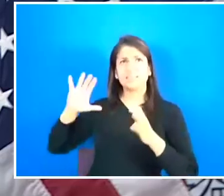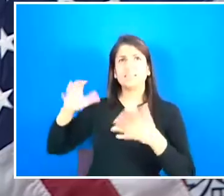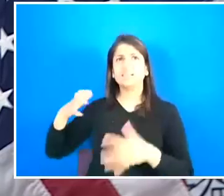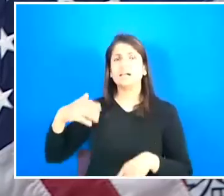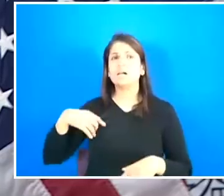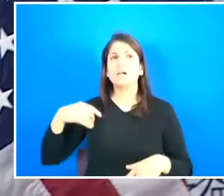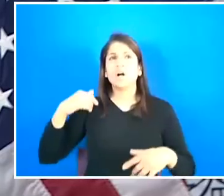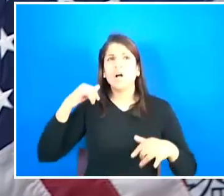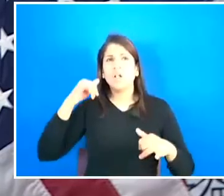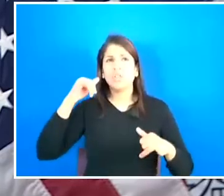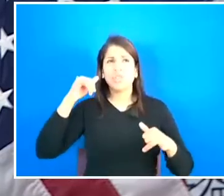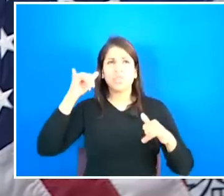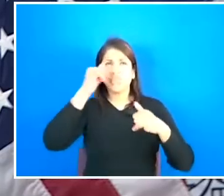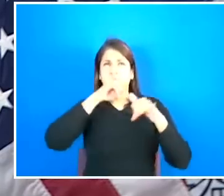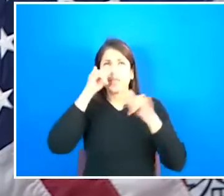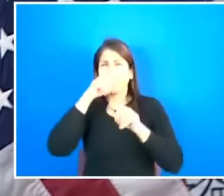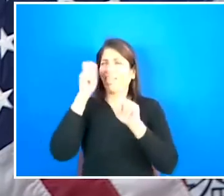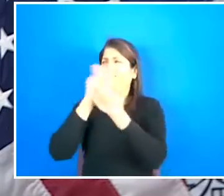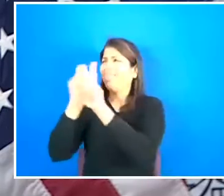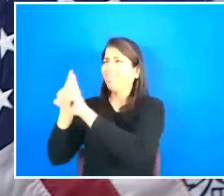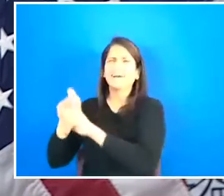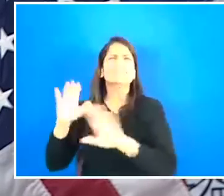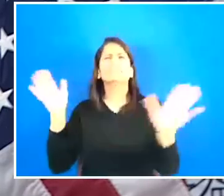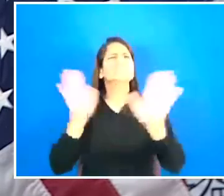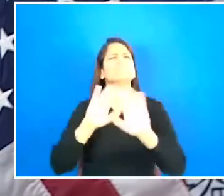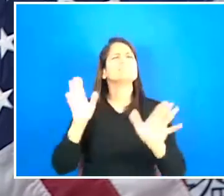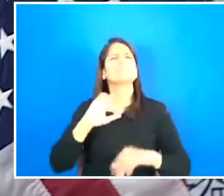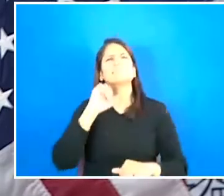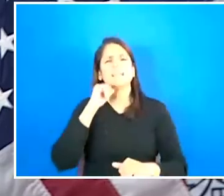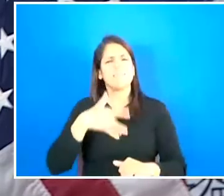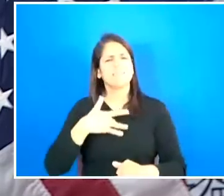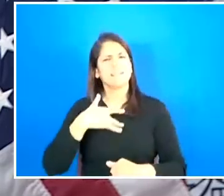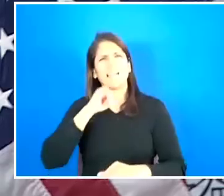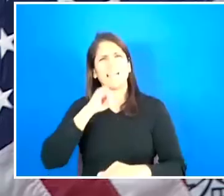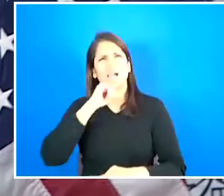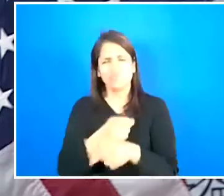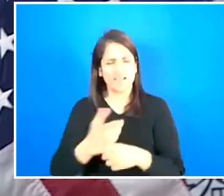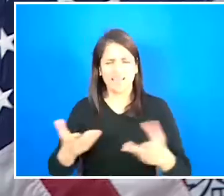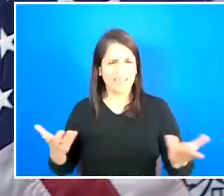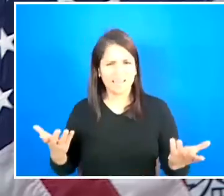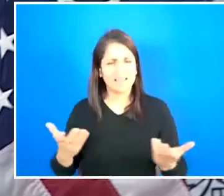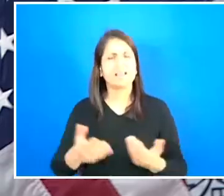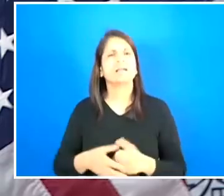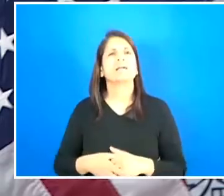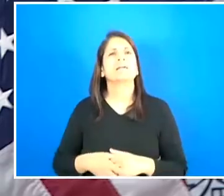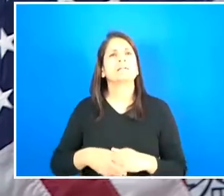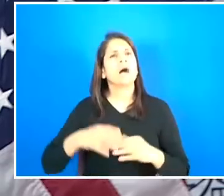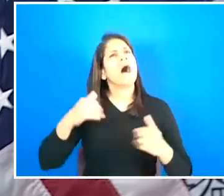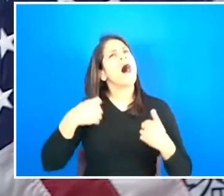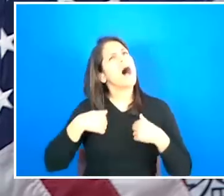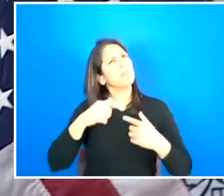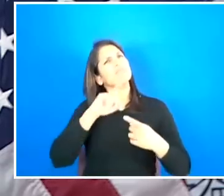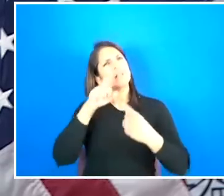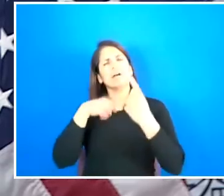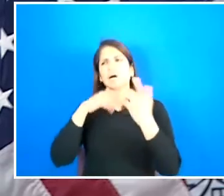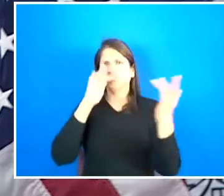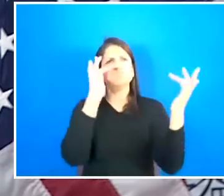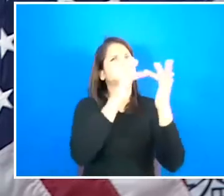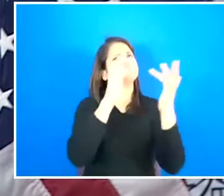PRANKS RIGHT NOW. I THINK EVERYONE IS PRETTY SOBERED BY THIS MOMENT. I'VE WATCHED CAREFULLY AS I'VE GONE LAL OVER THE CITY, TALKED TO